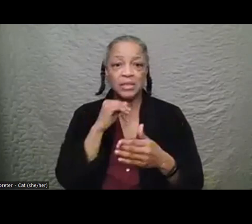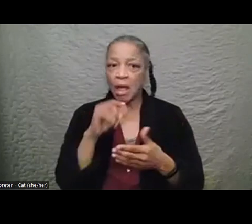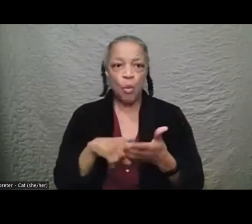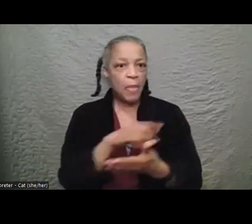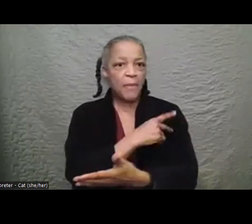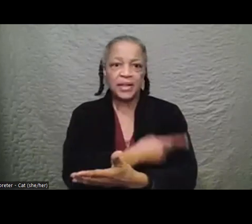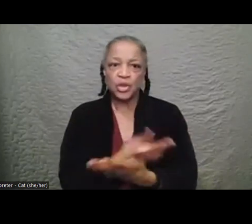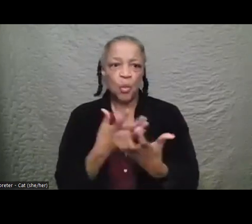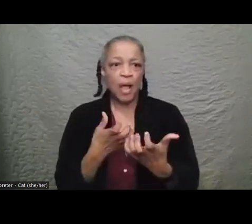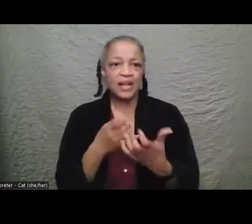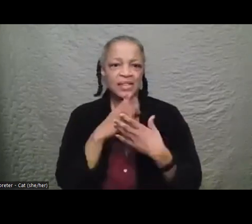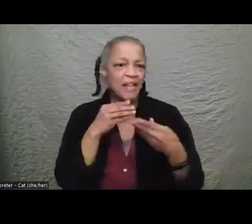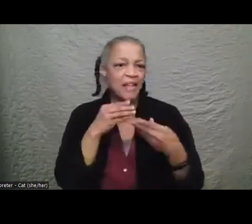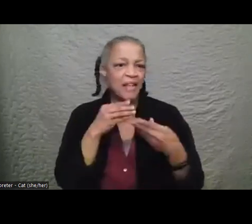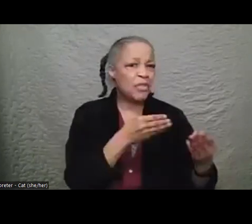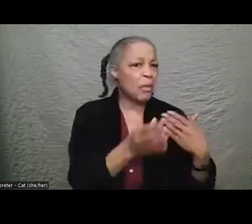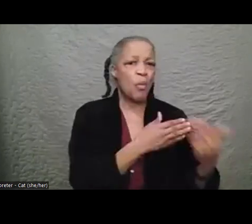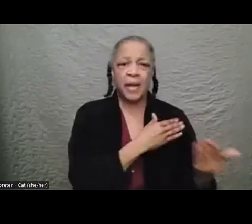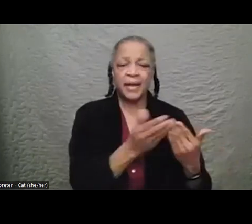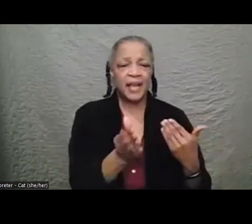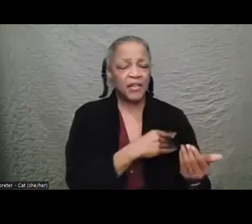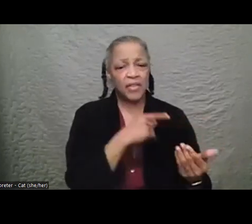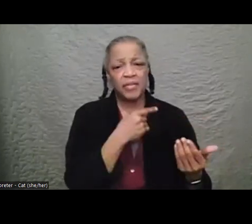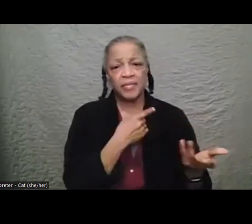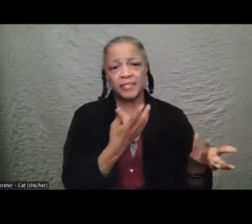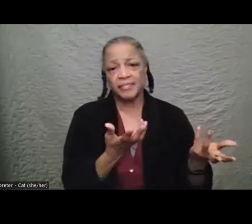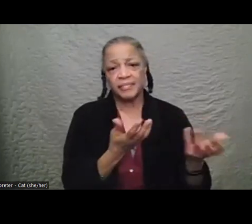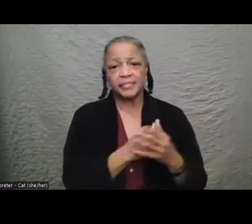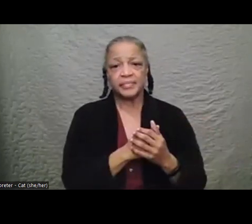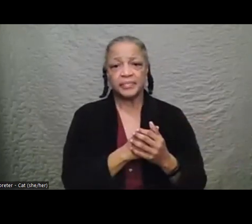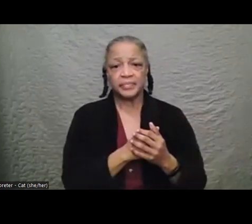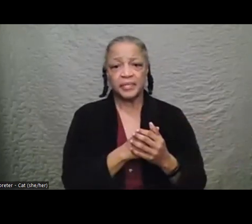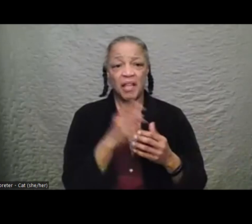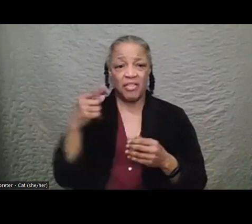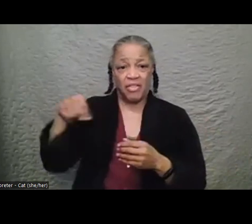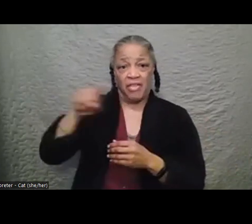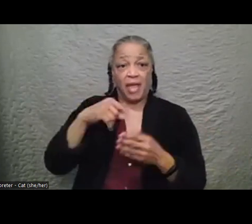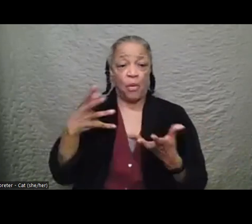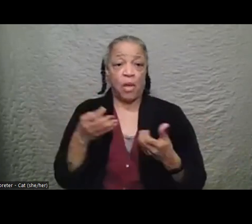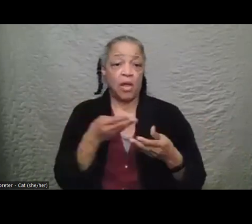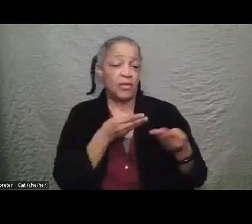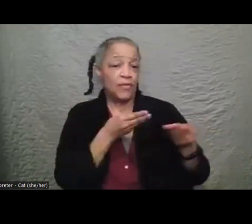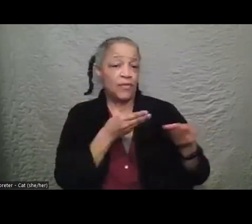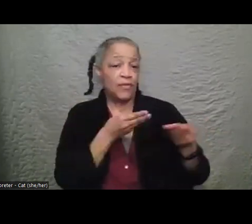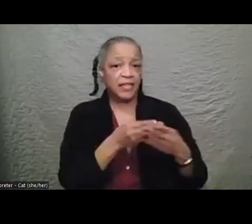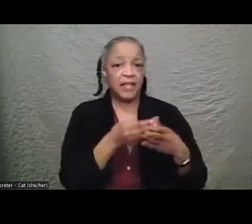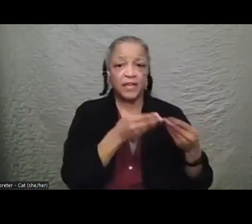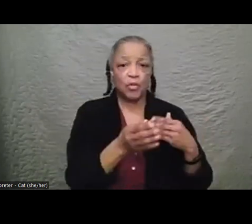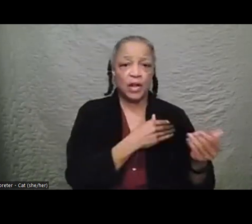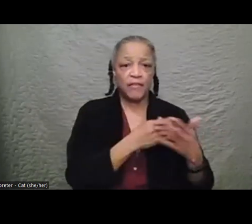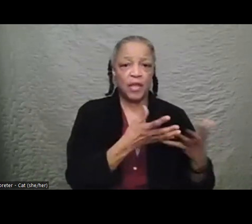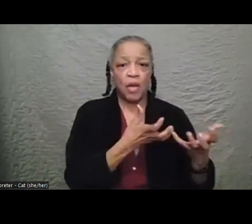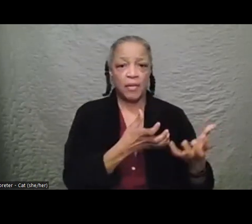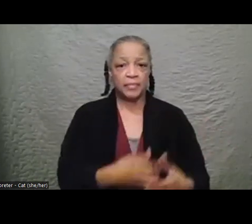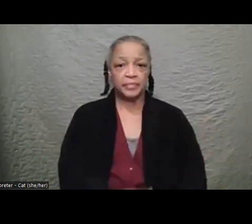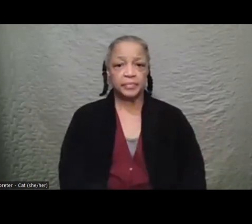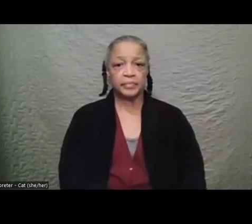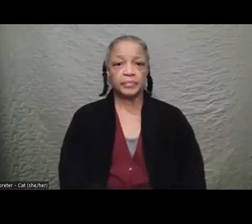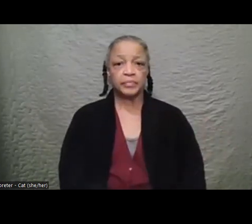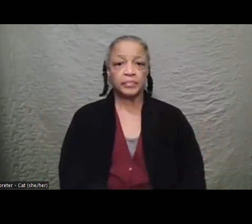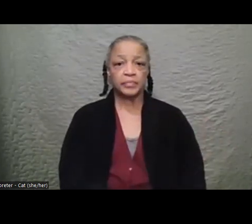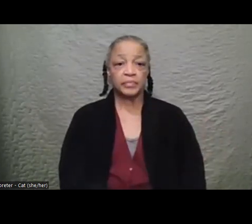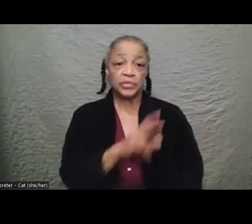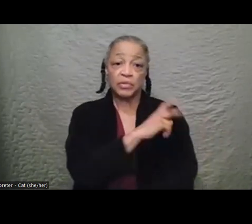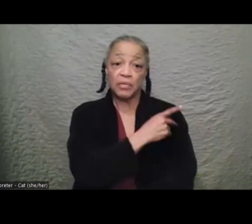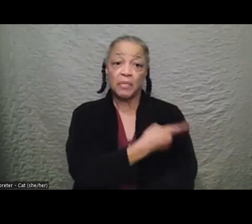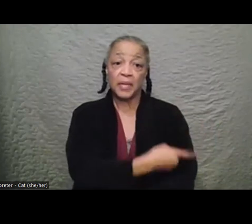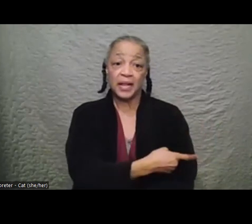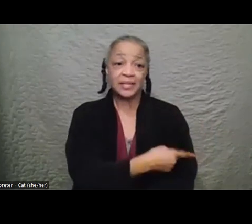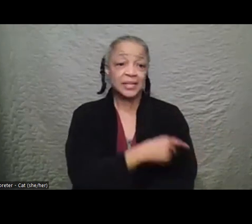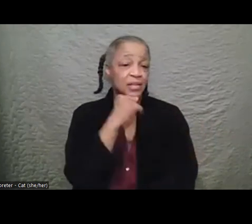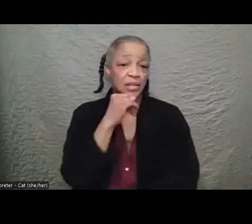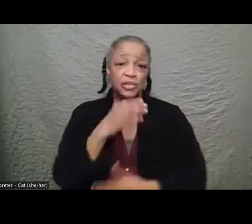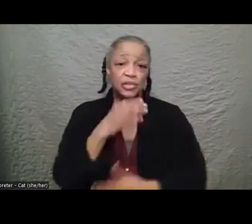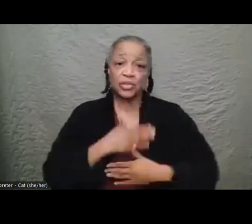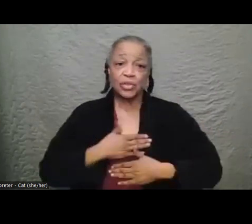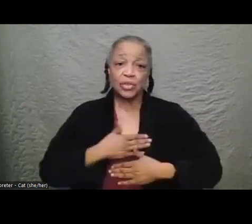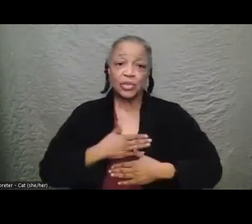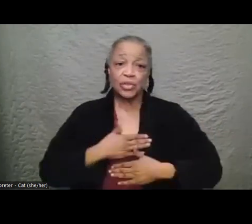They feed them whatever they want so, the patient does not enjoy what they are being